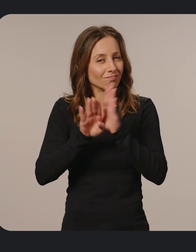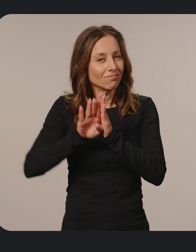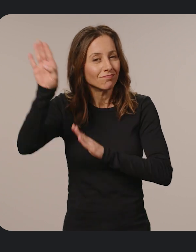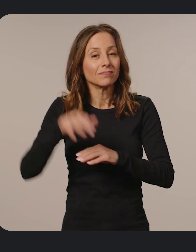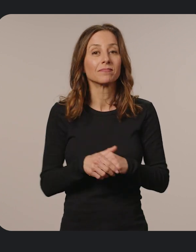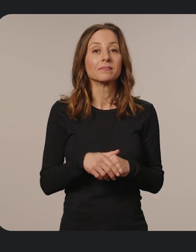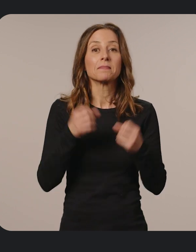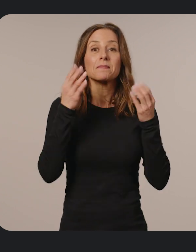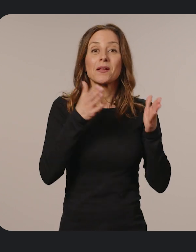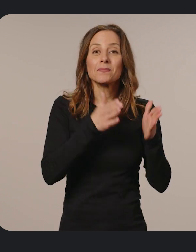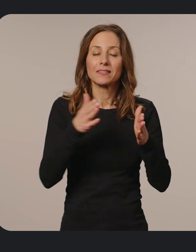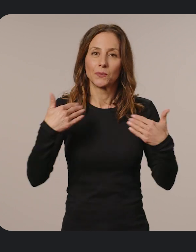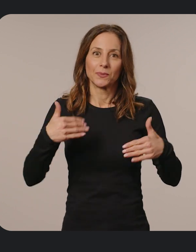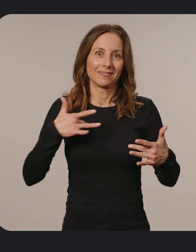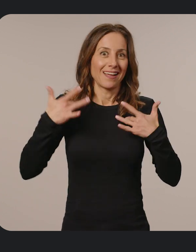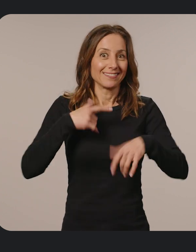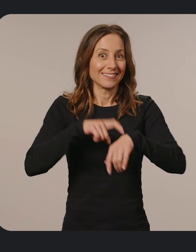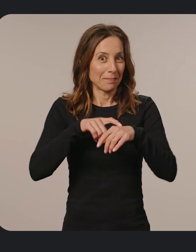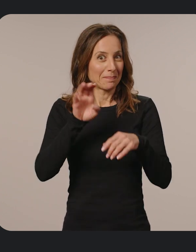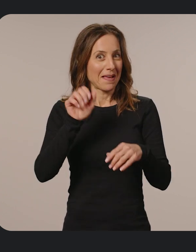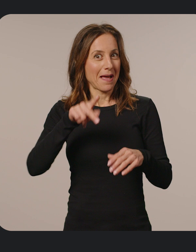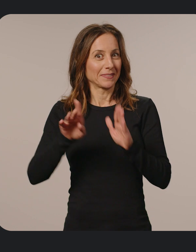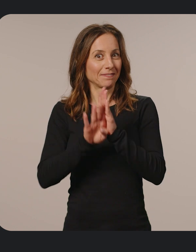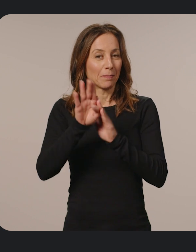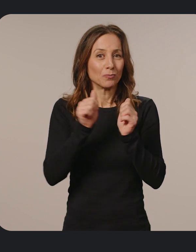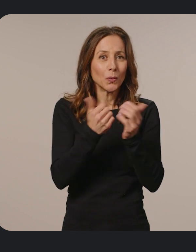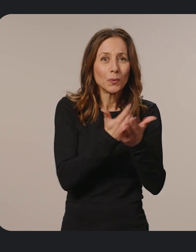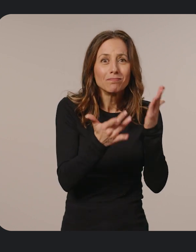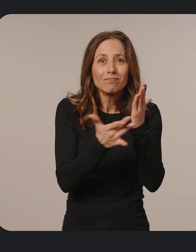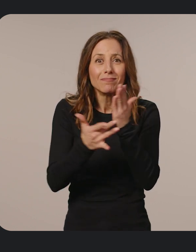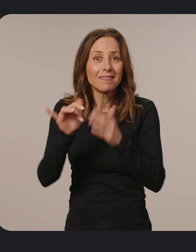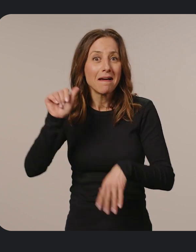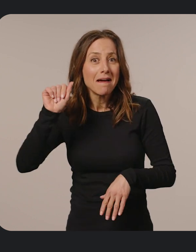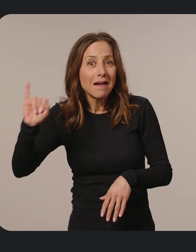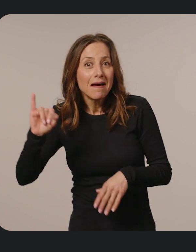In many ways, it's a really exciting time to be an app developer with new technologies like AI